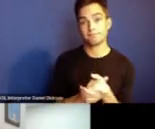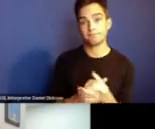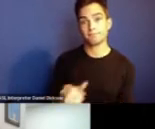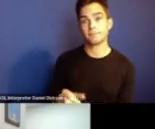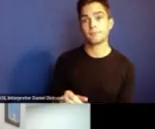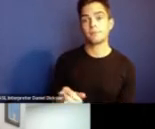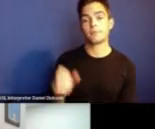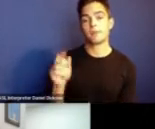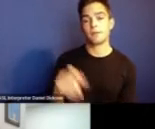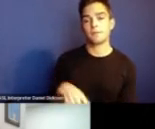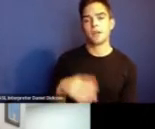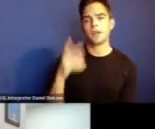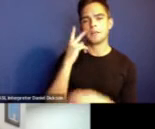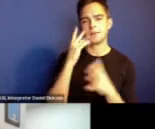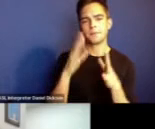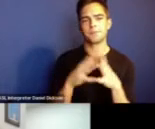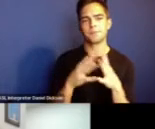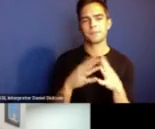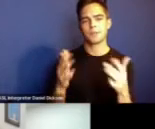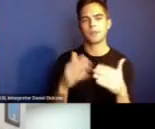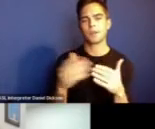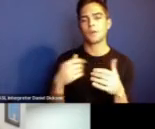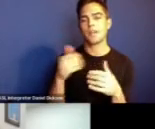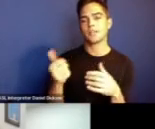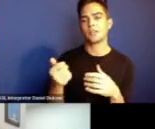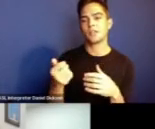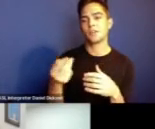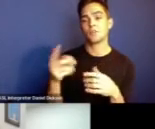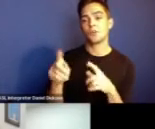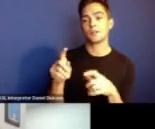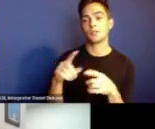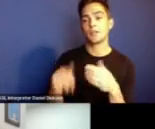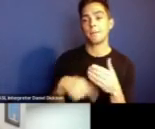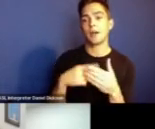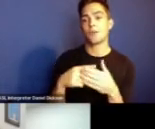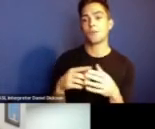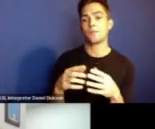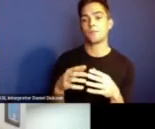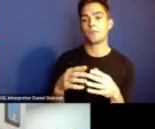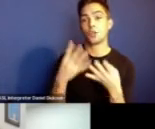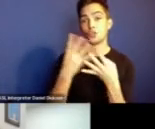Alright, let's see. We had a couple of questions around screening for traumatic brain